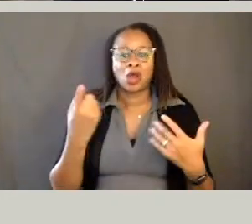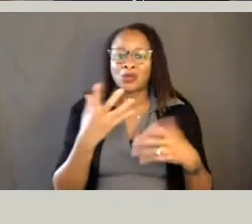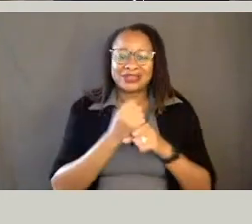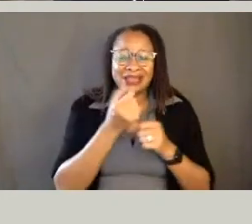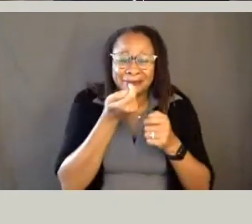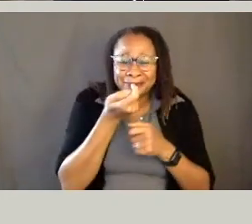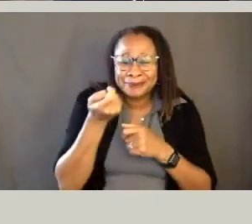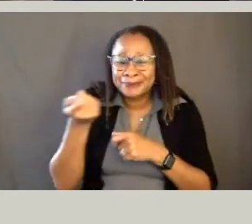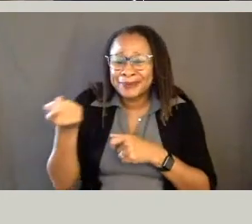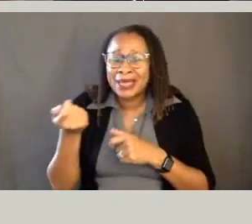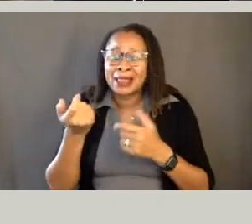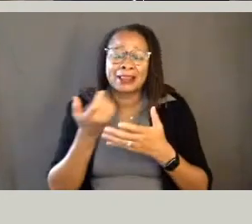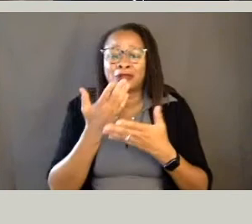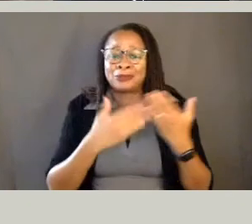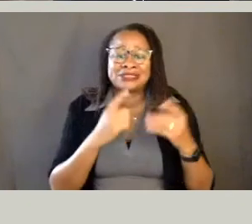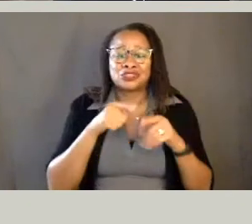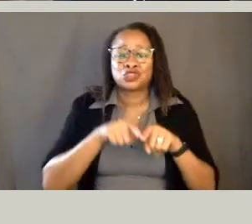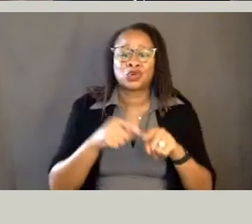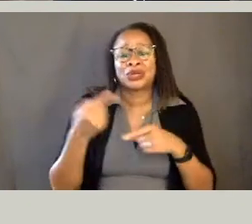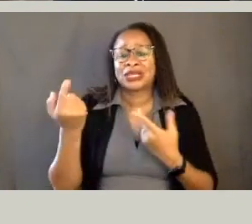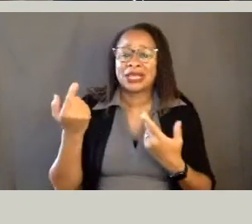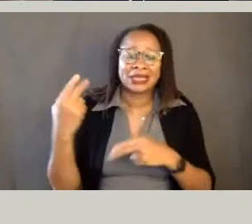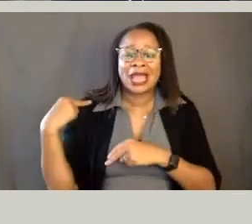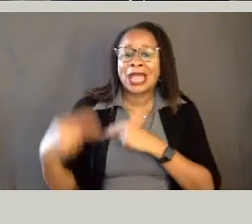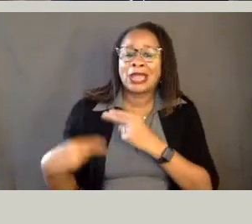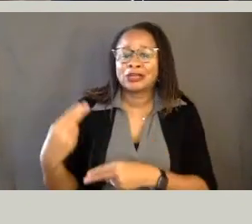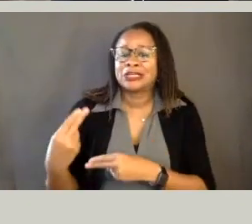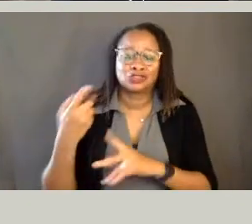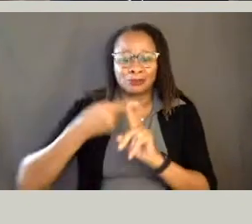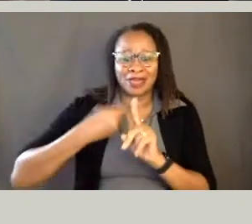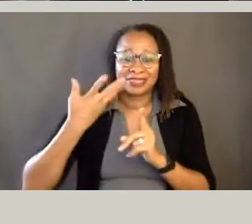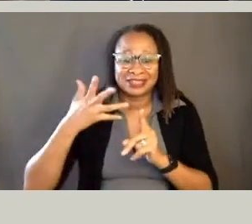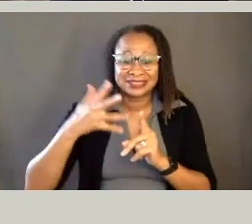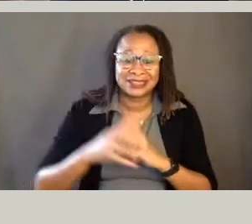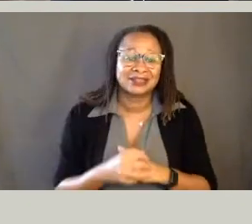during like Heritage months? So I think it's true.